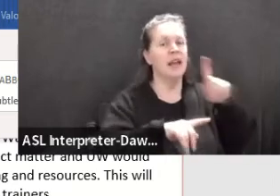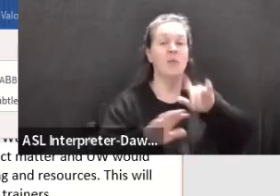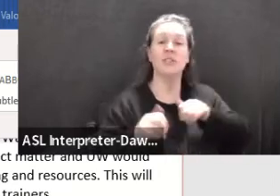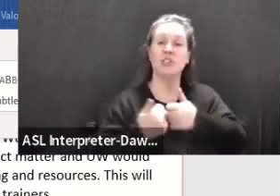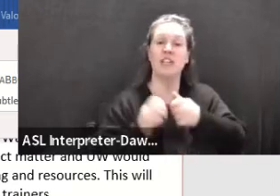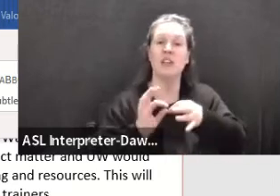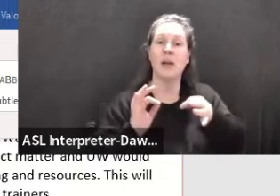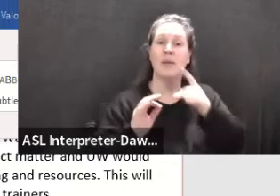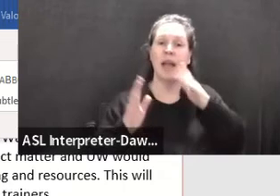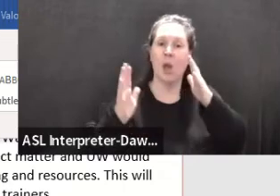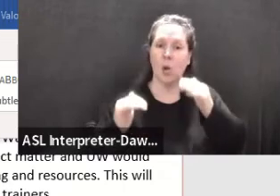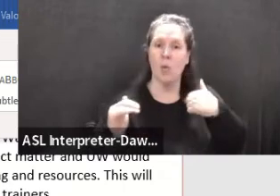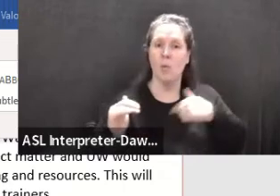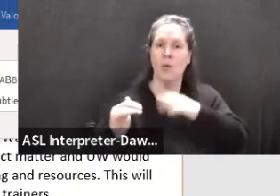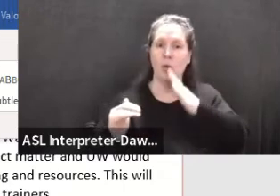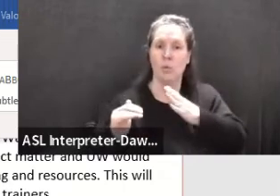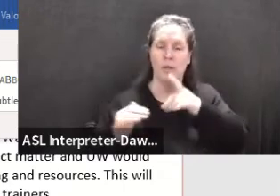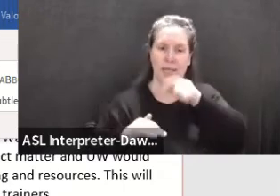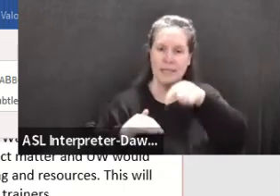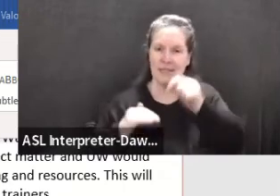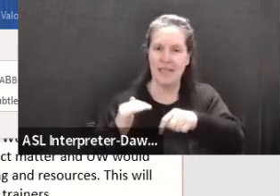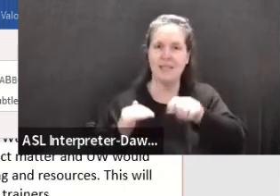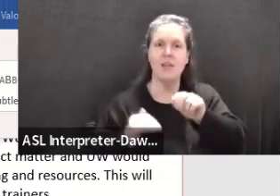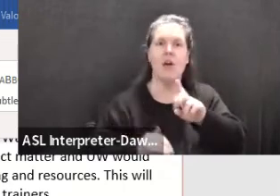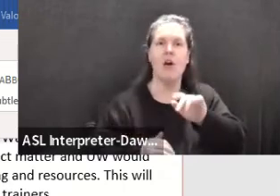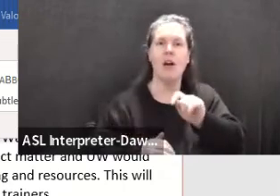I hope we would intensely audit this more than others.